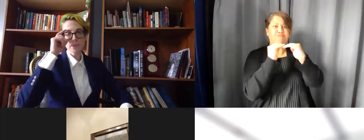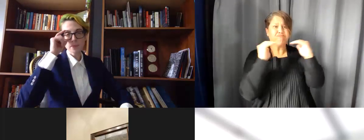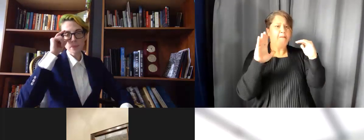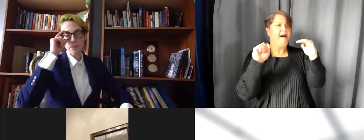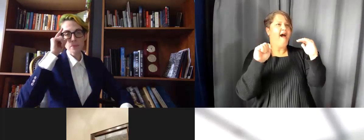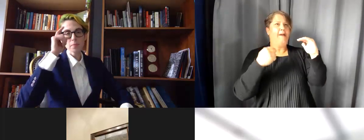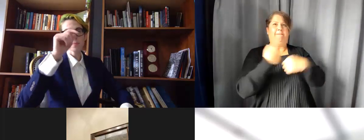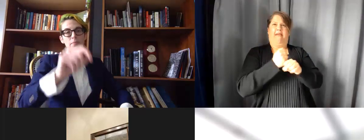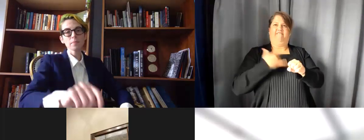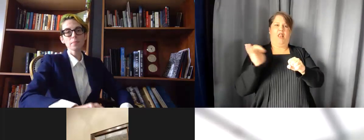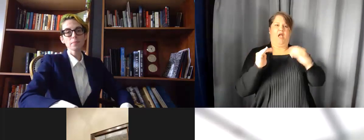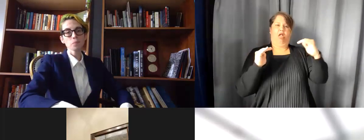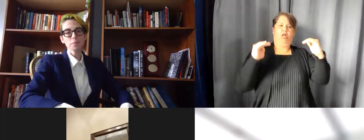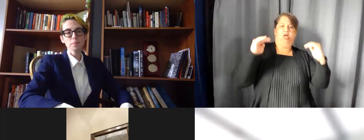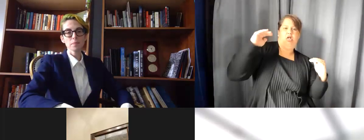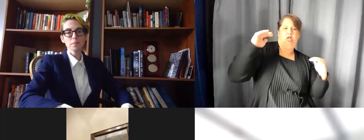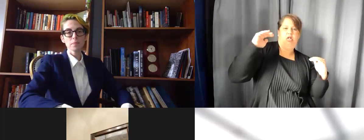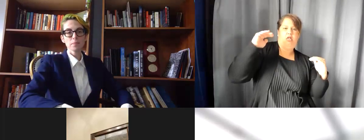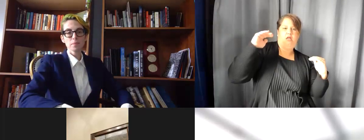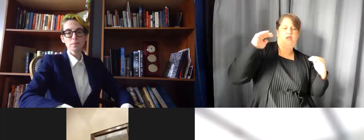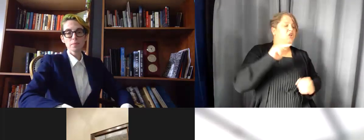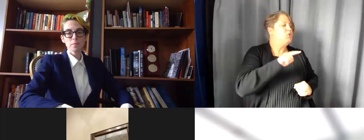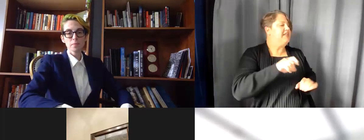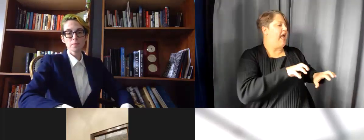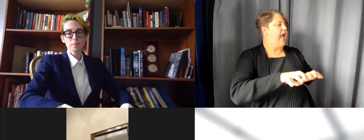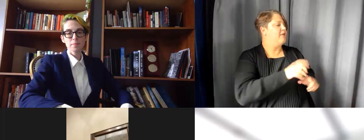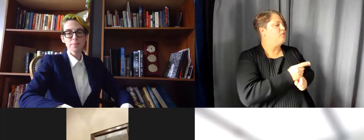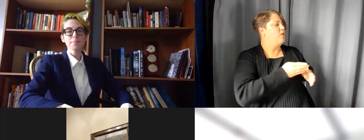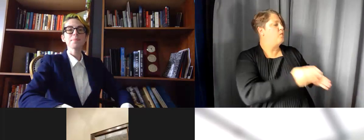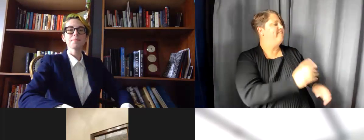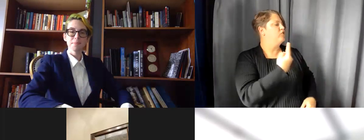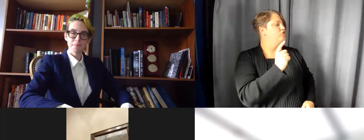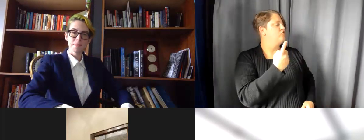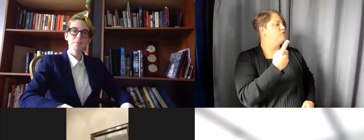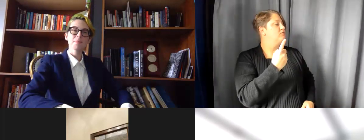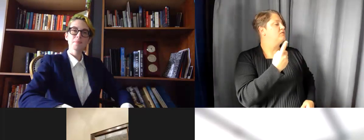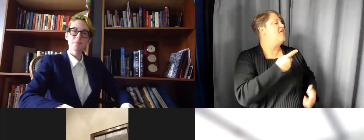Jordan Radford: you have to act in a certain way, and that's when i'll help you. and it's